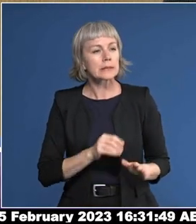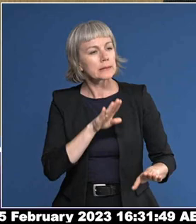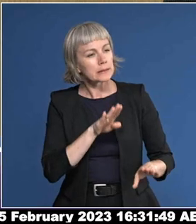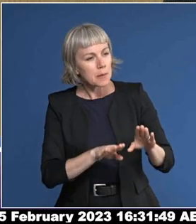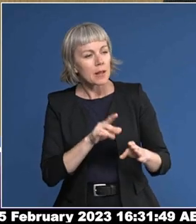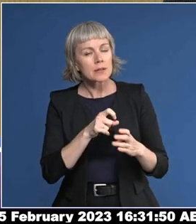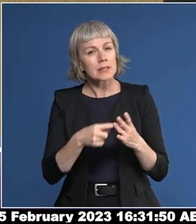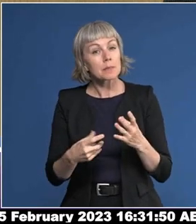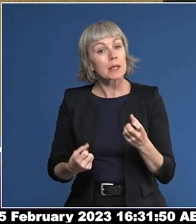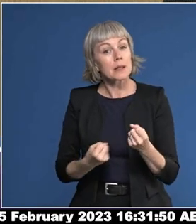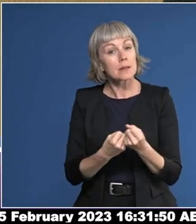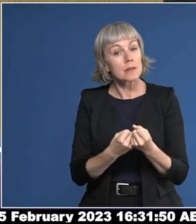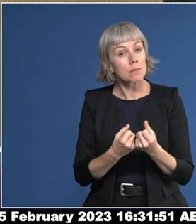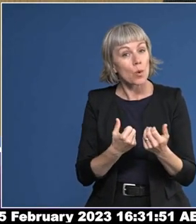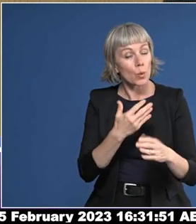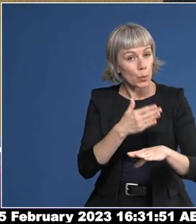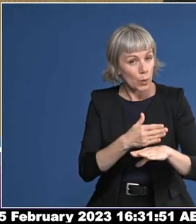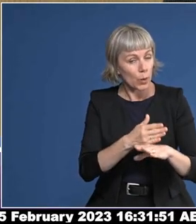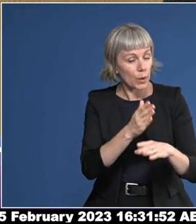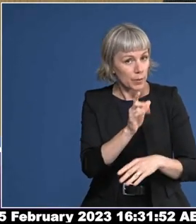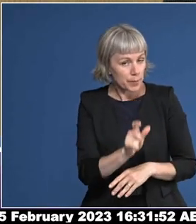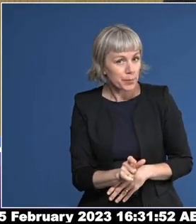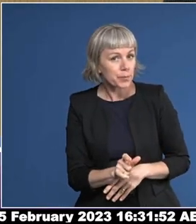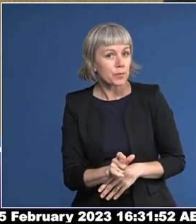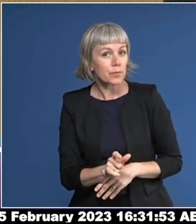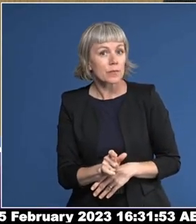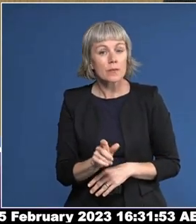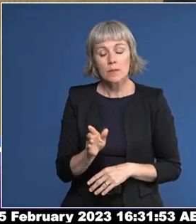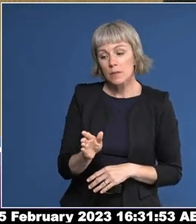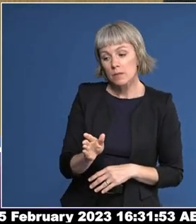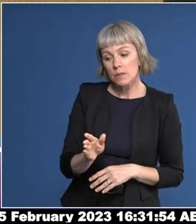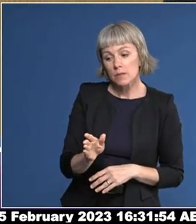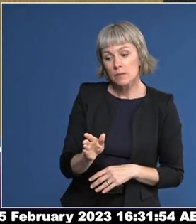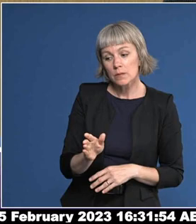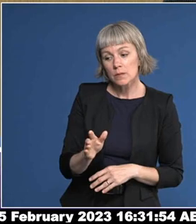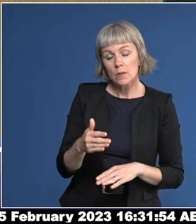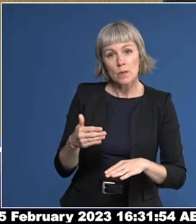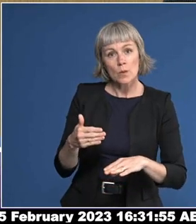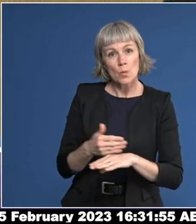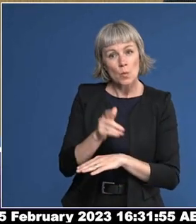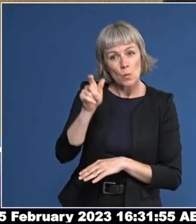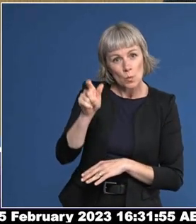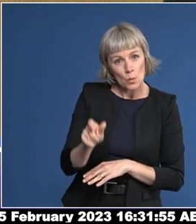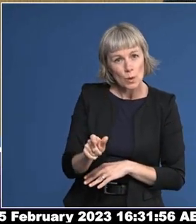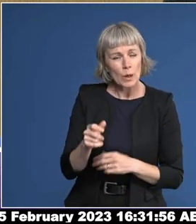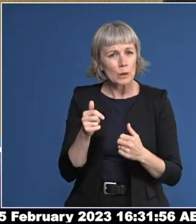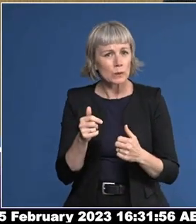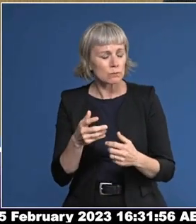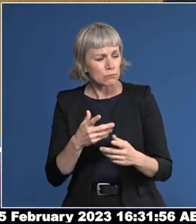coordinators hold a long-standing and well-trusted relationship with the participants and the people with disability that they work with.